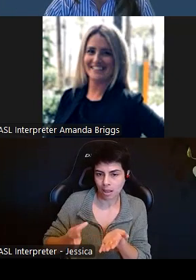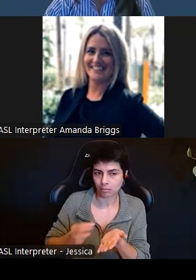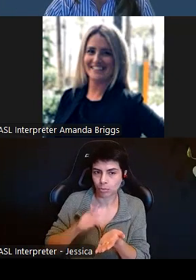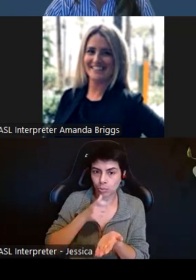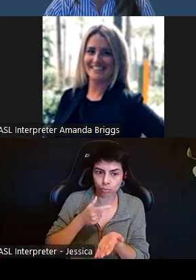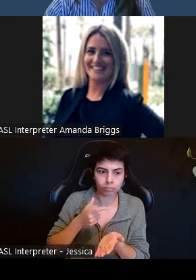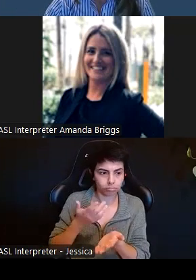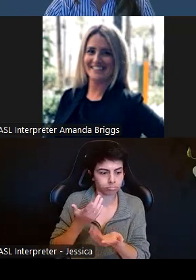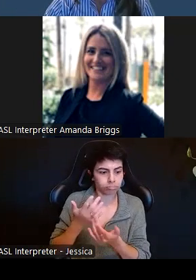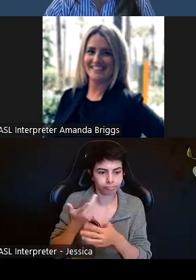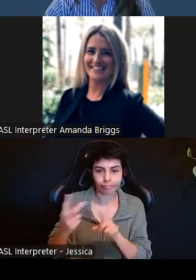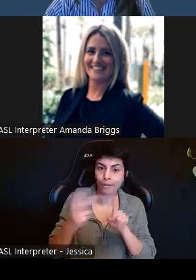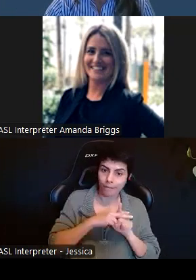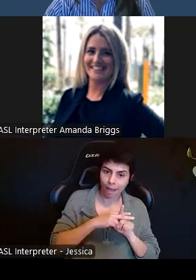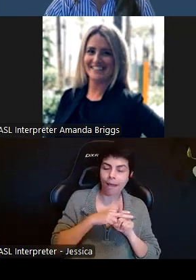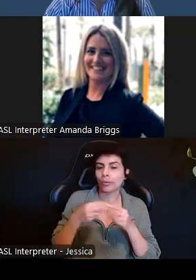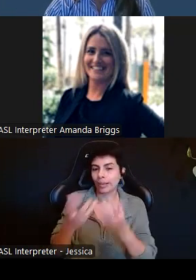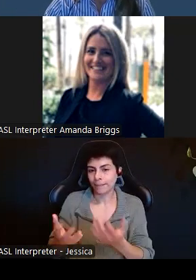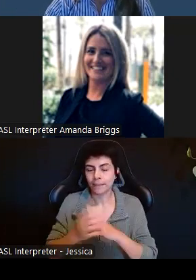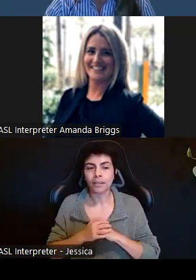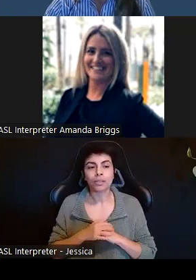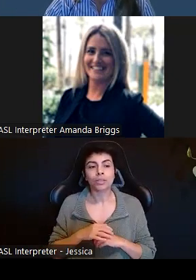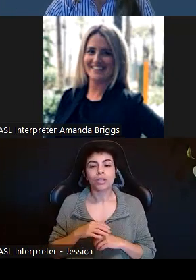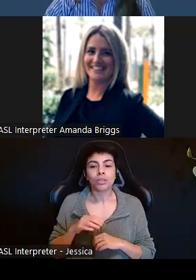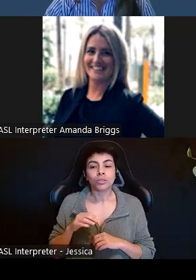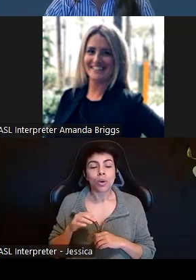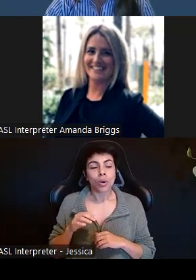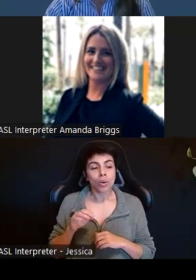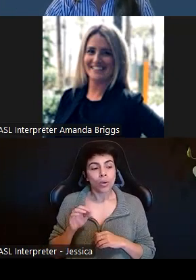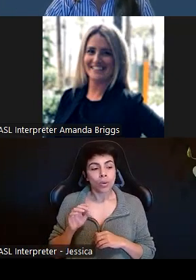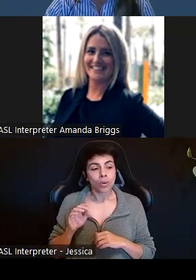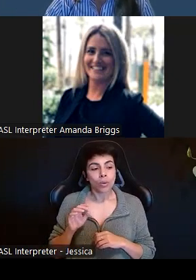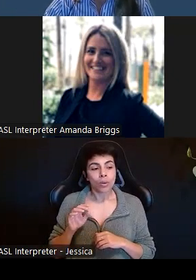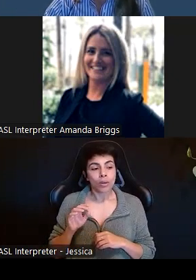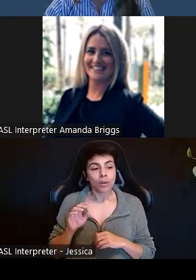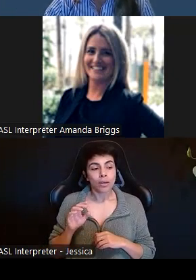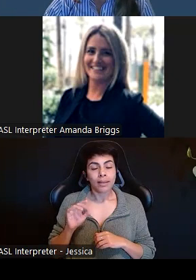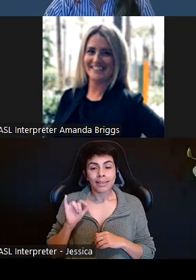So DHCS considers a person to have unsatisfactory immigration status